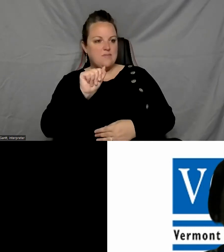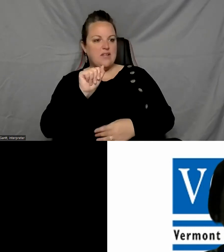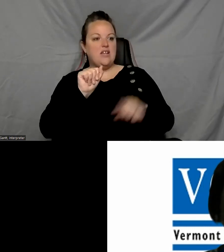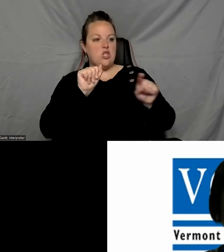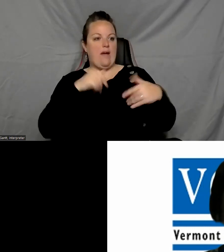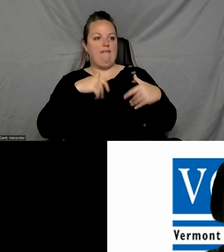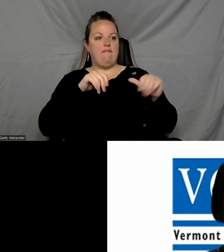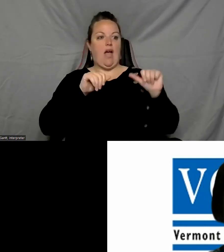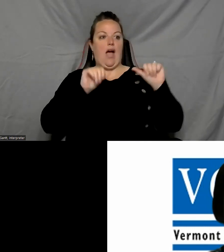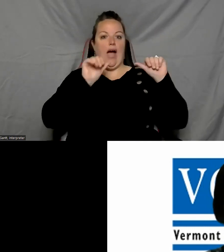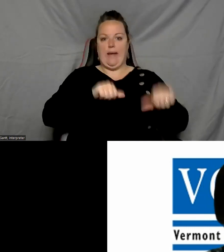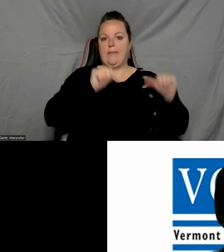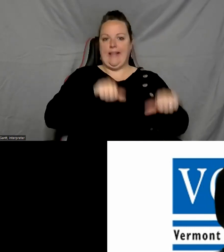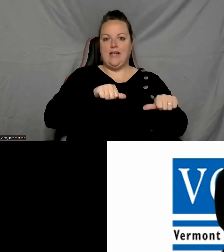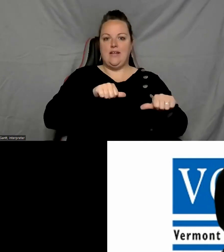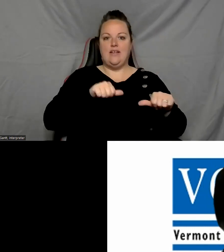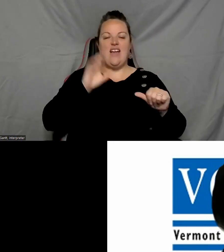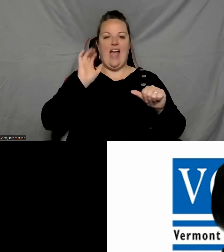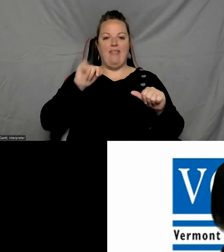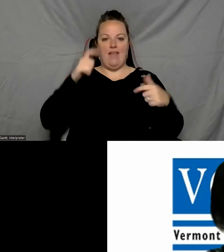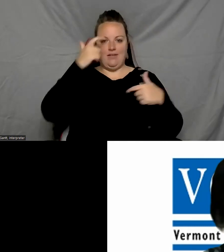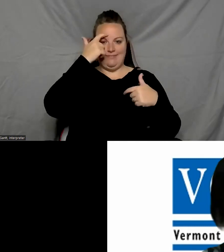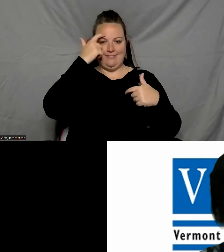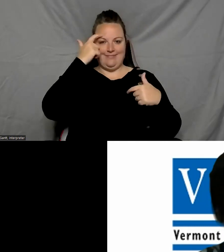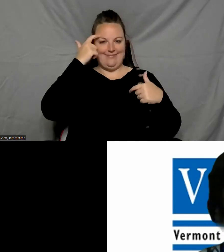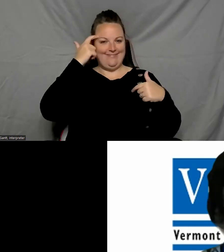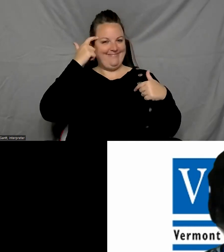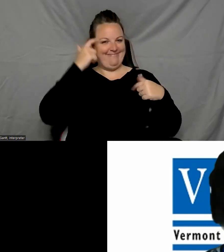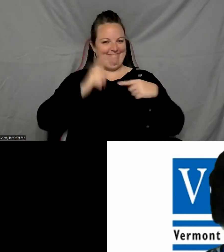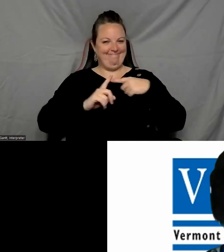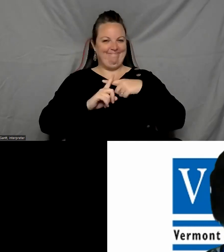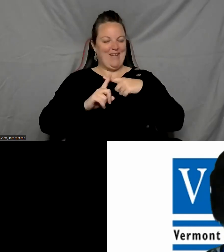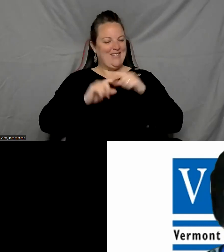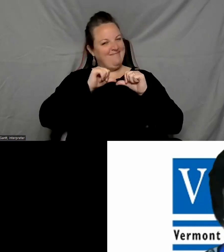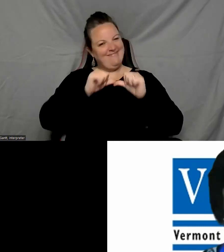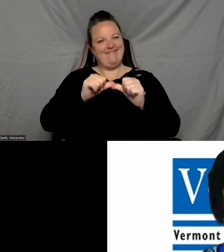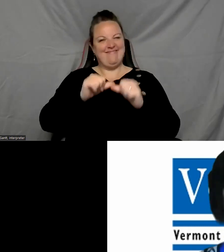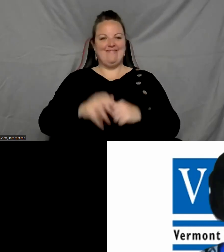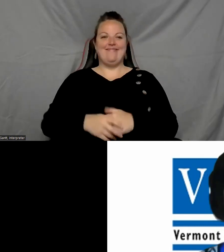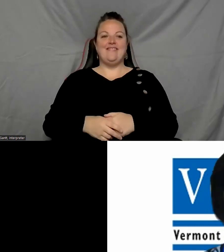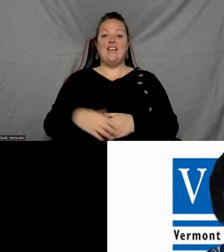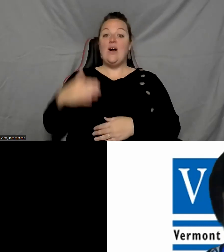That's stuck with me ever since. >> Thank you very much, Lexia.